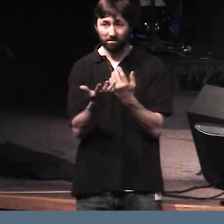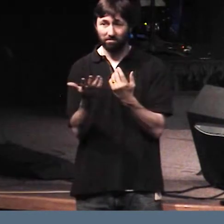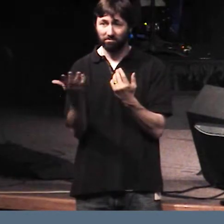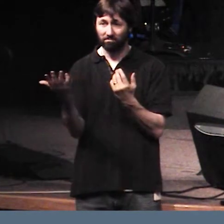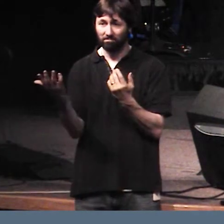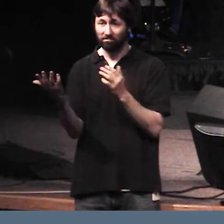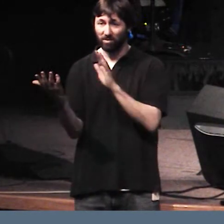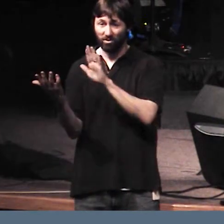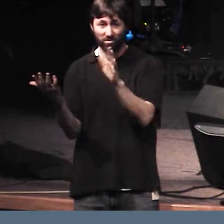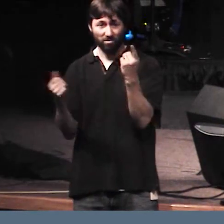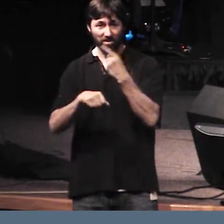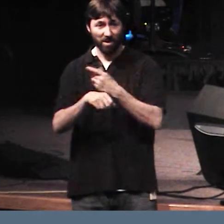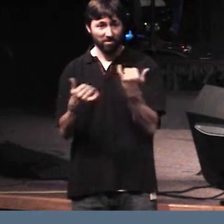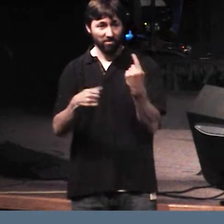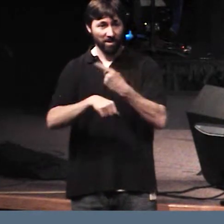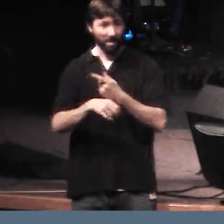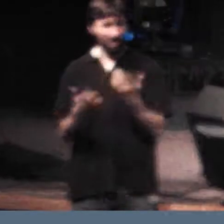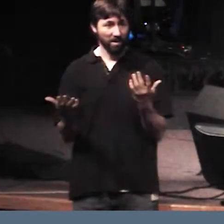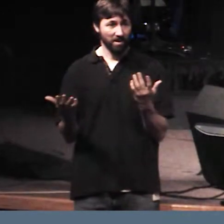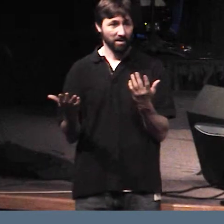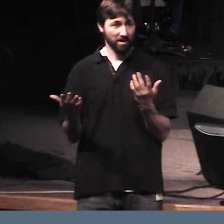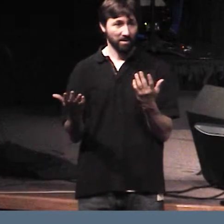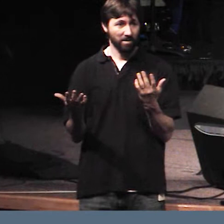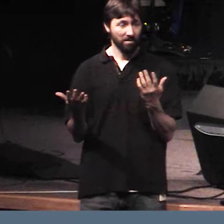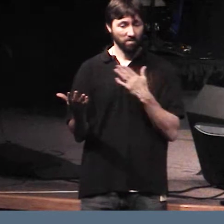in your day and age who'd be willing to practice